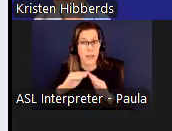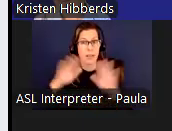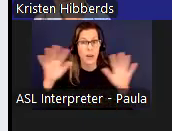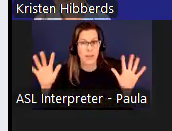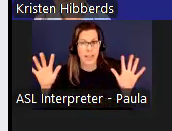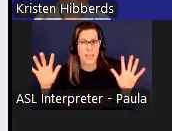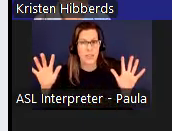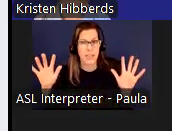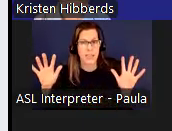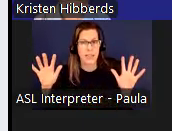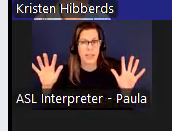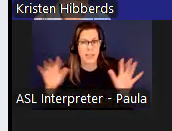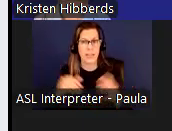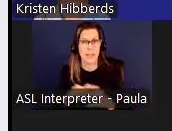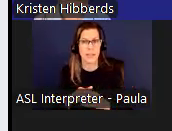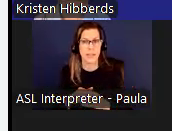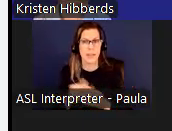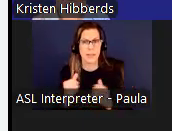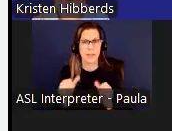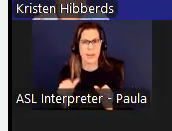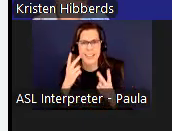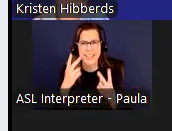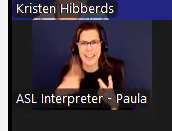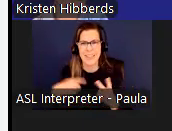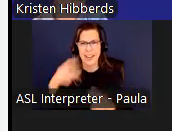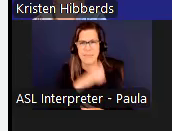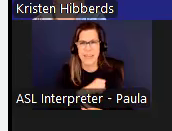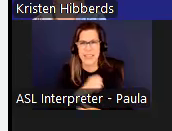I'm trying to see if I'm missing something in this definition.